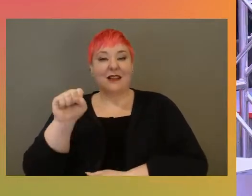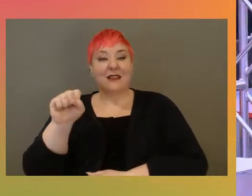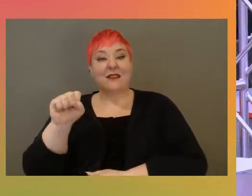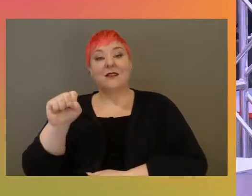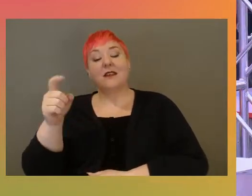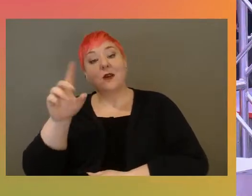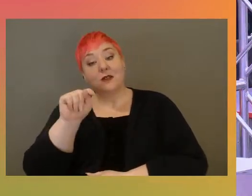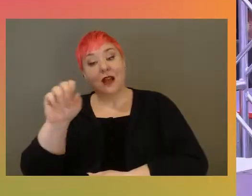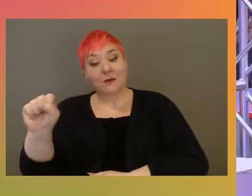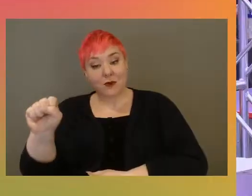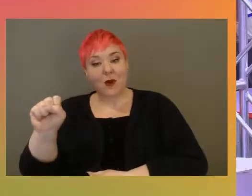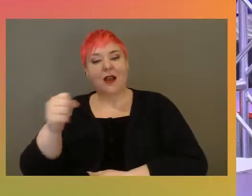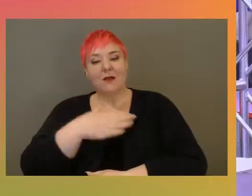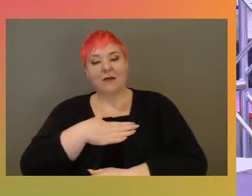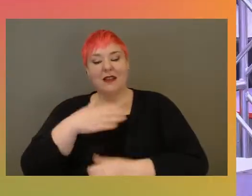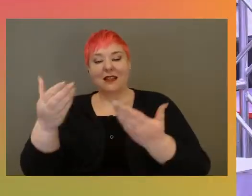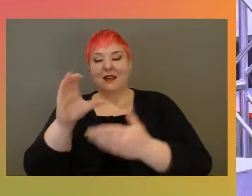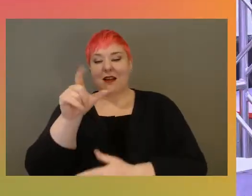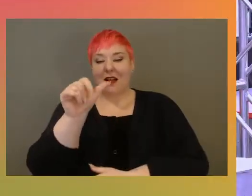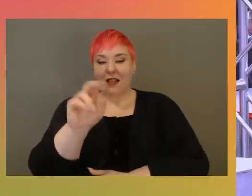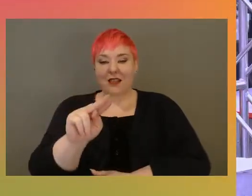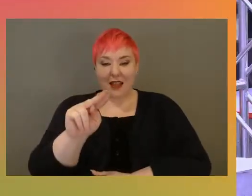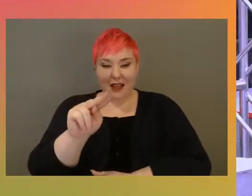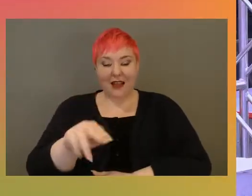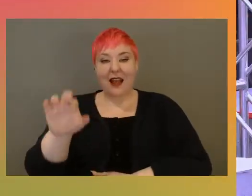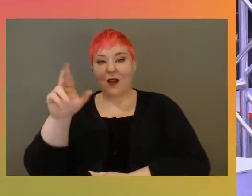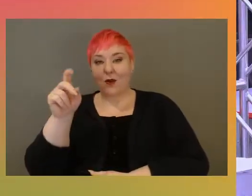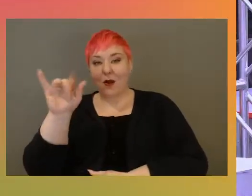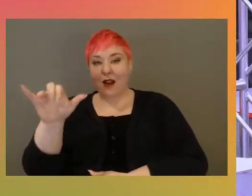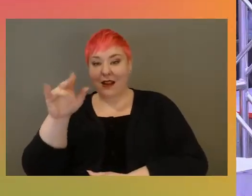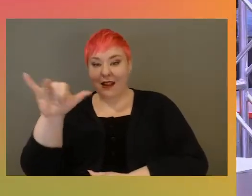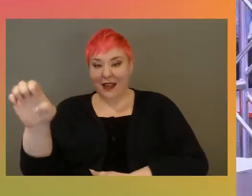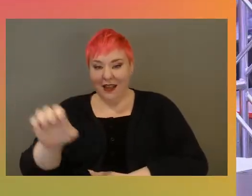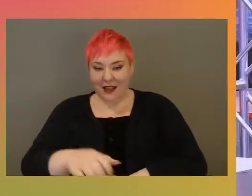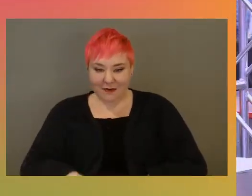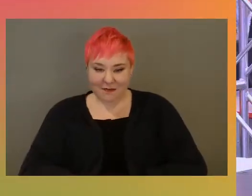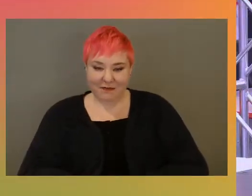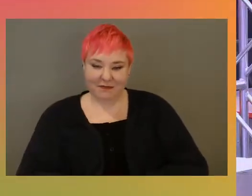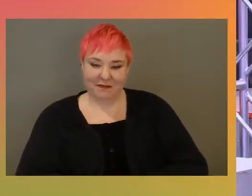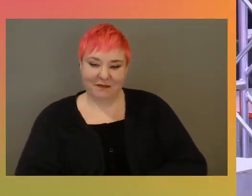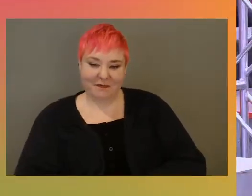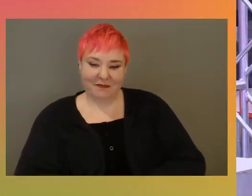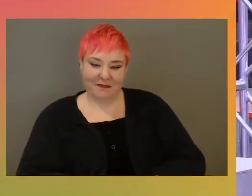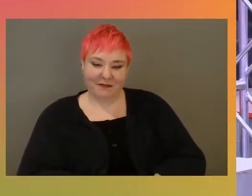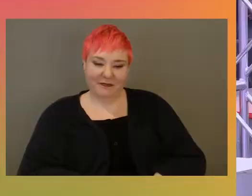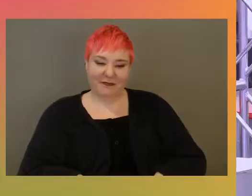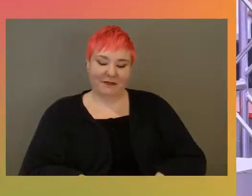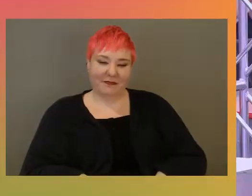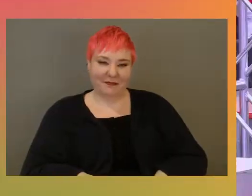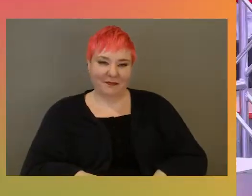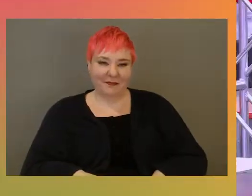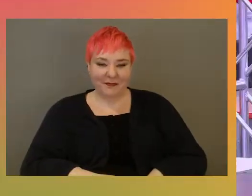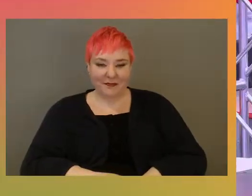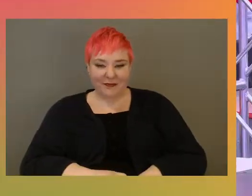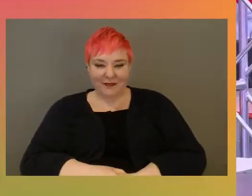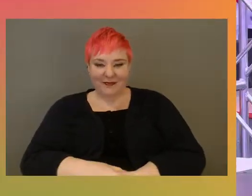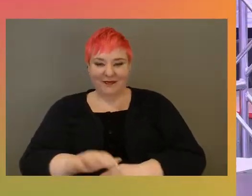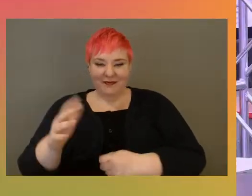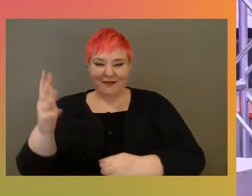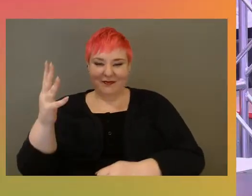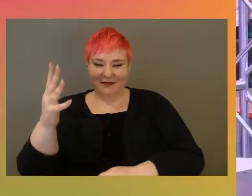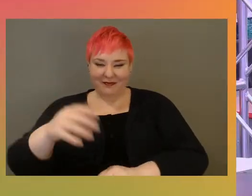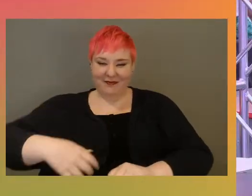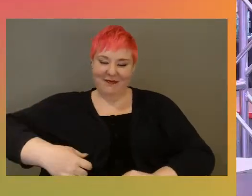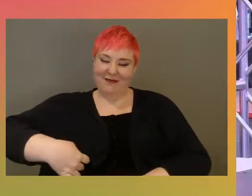TEACH ALL AROUND THE WORLD.